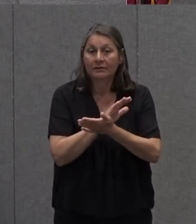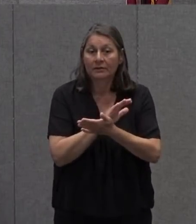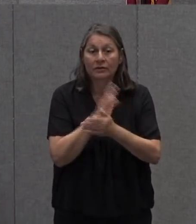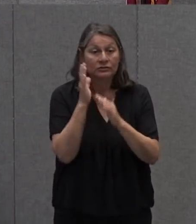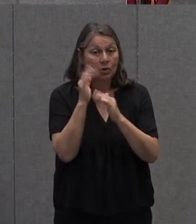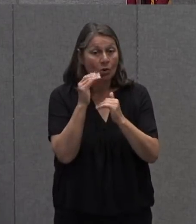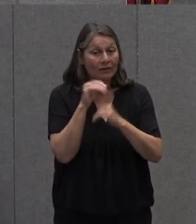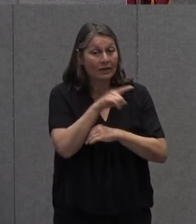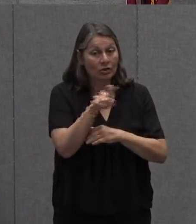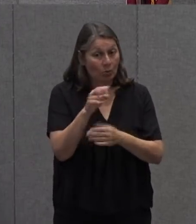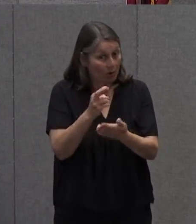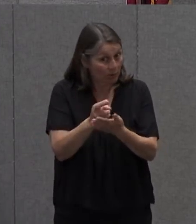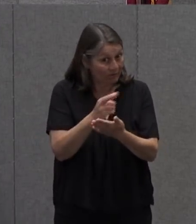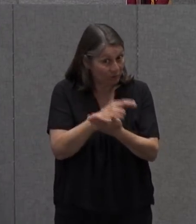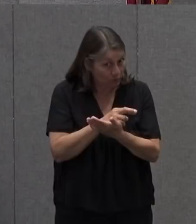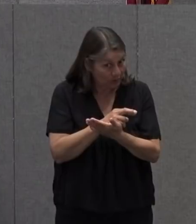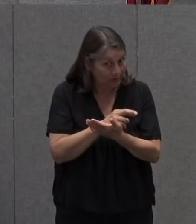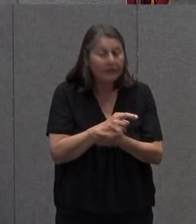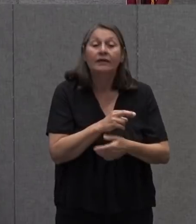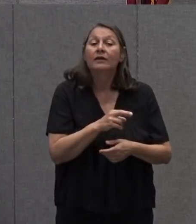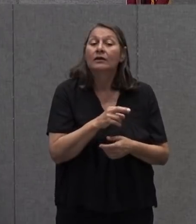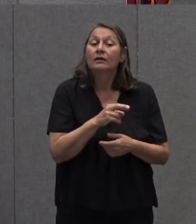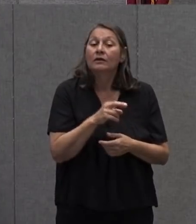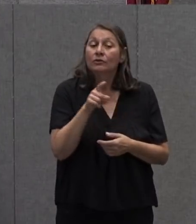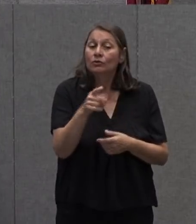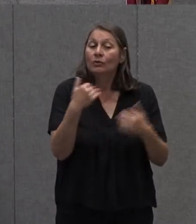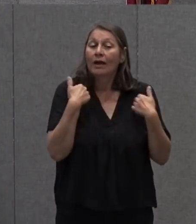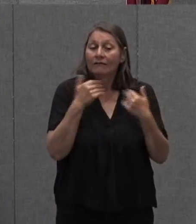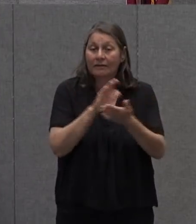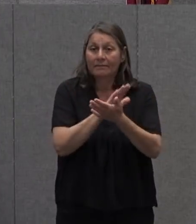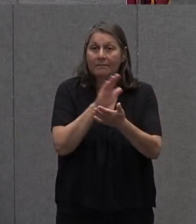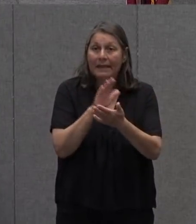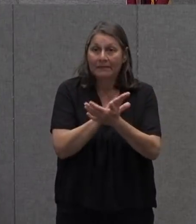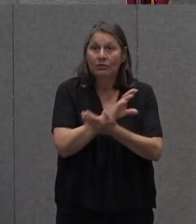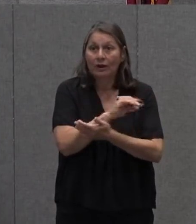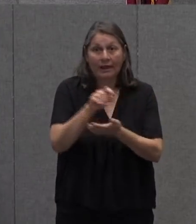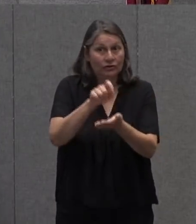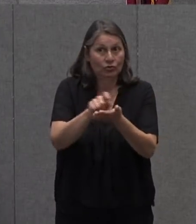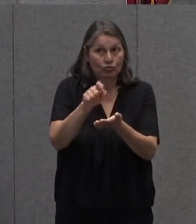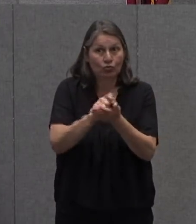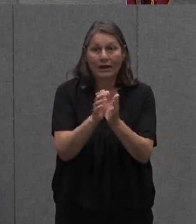you have a piece of paper in front of you or your writing journal in front of you that you can do this on.